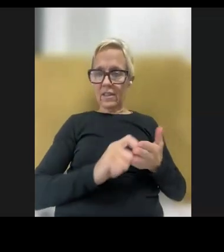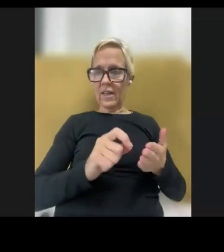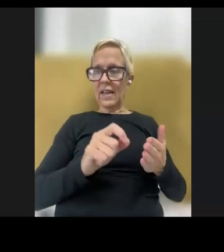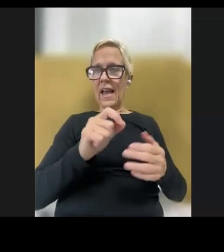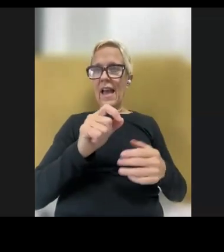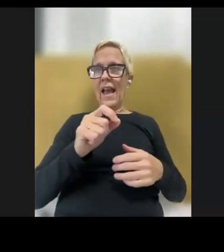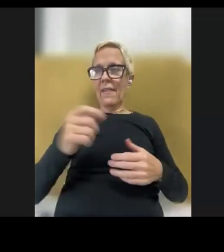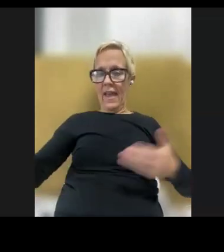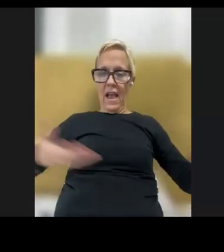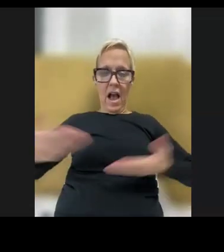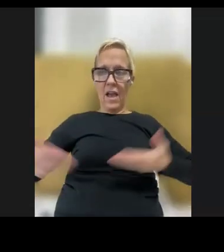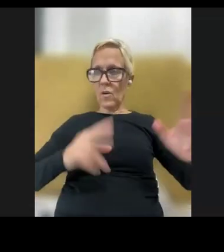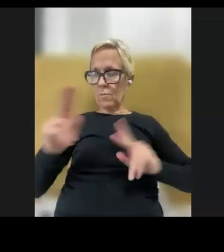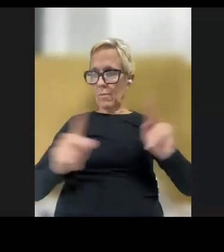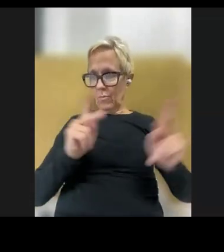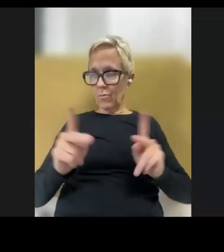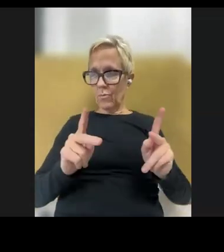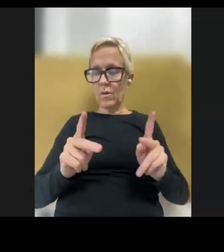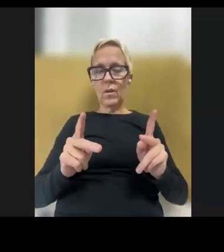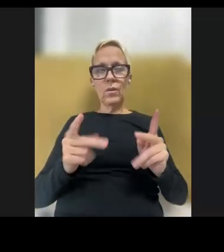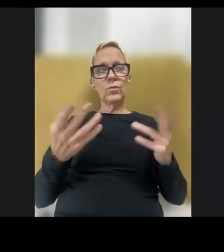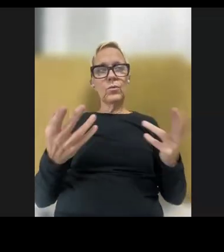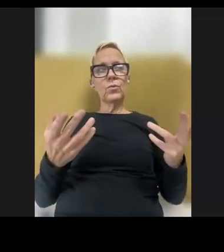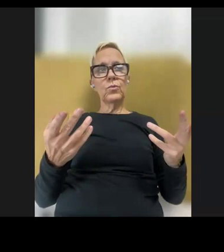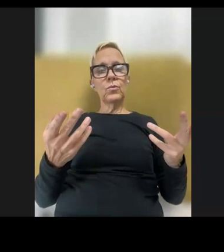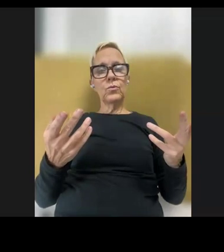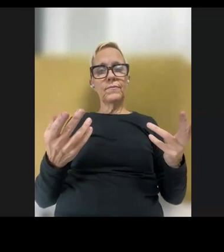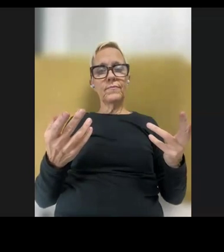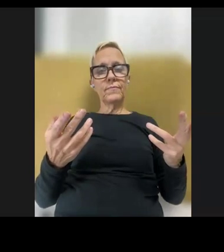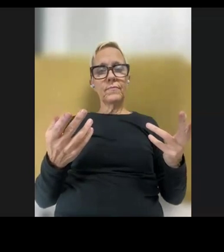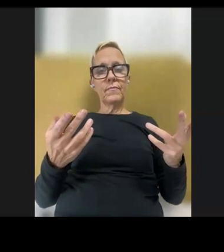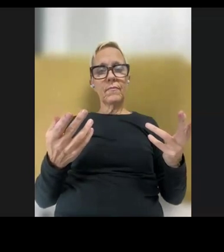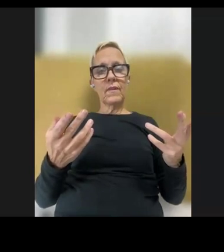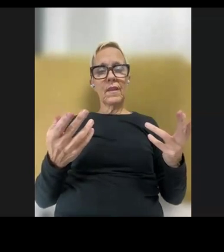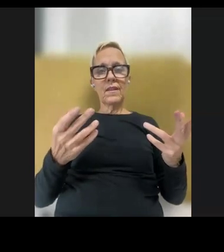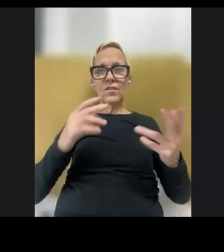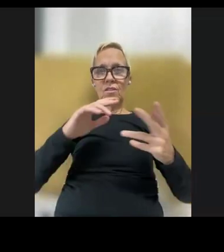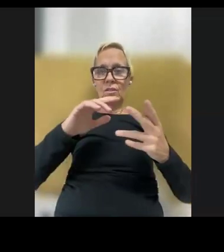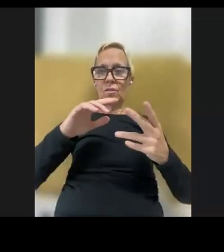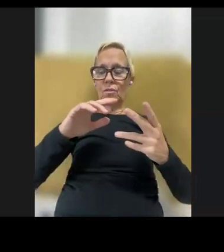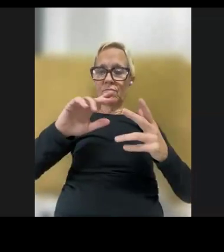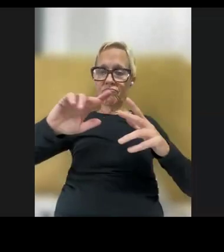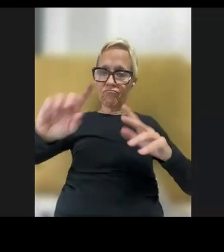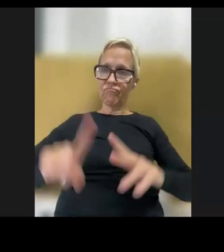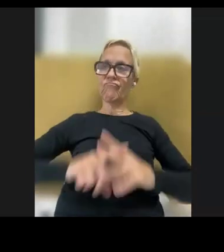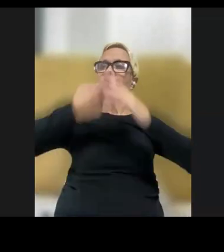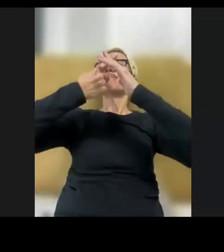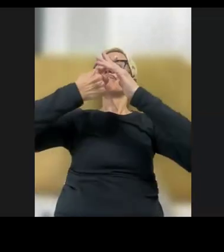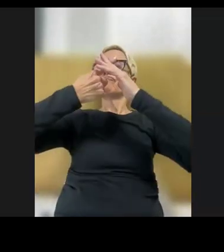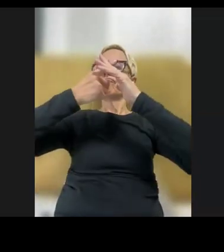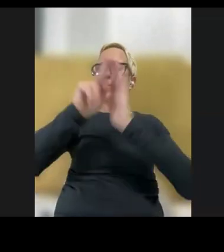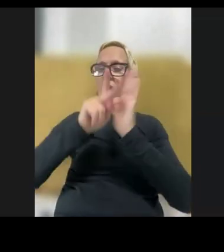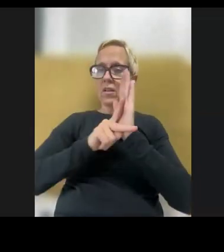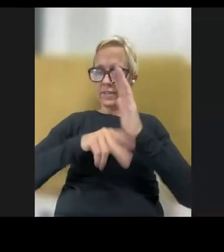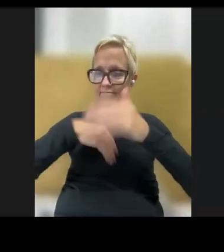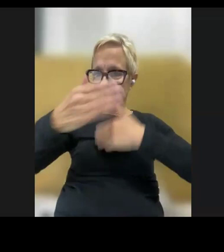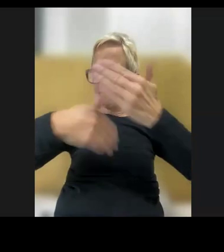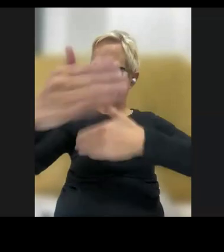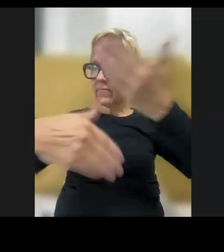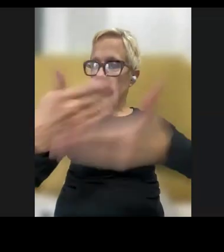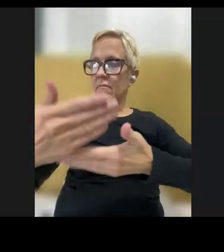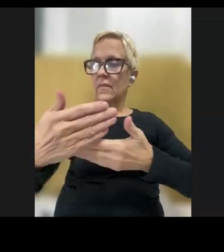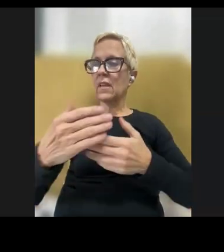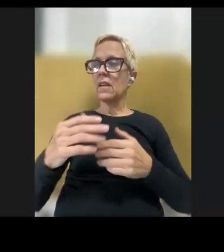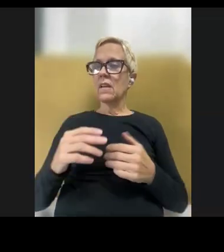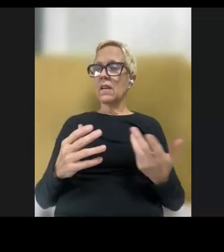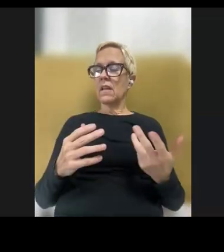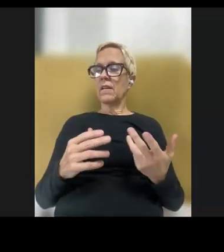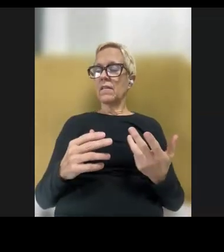Usually they are ran by an appointed secretary.